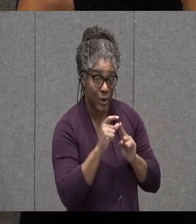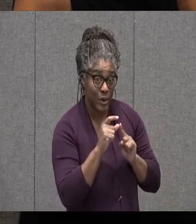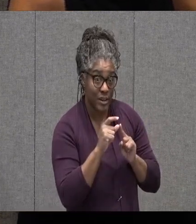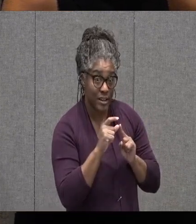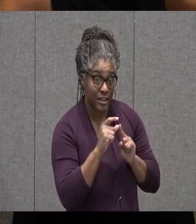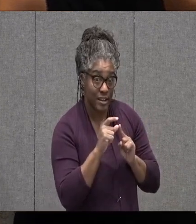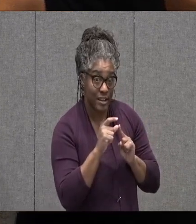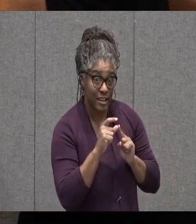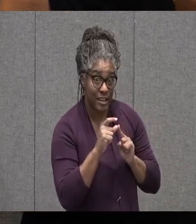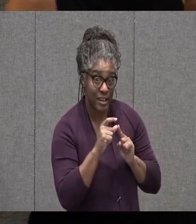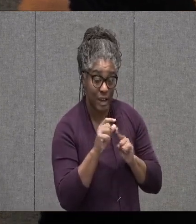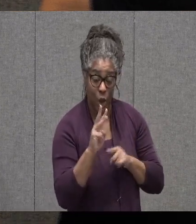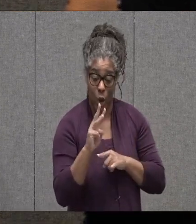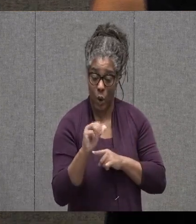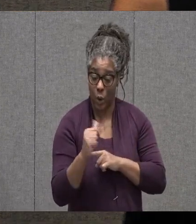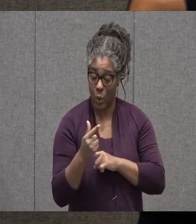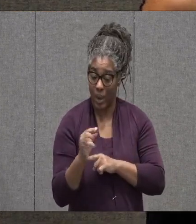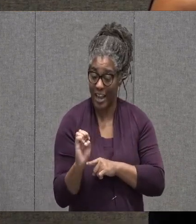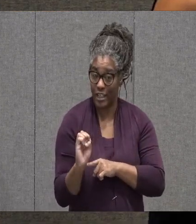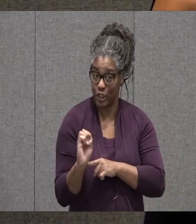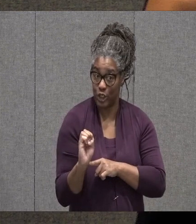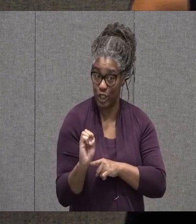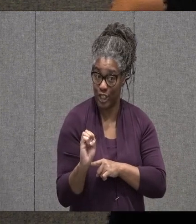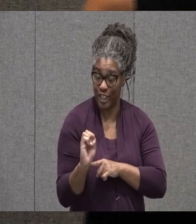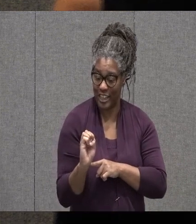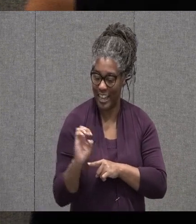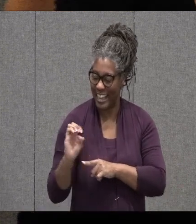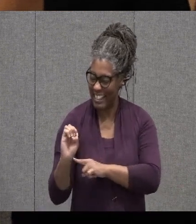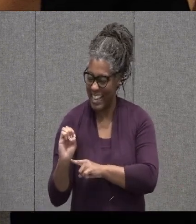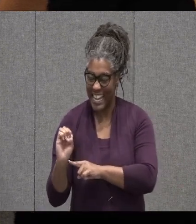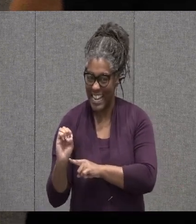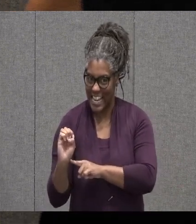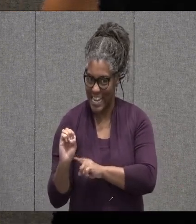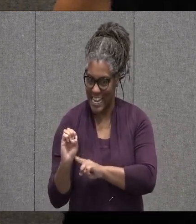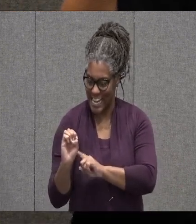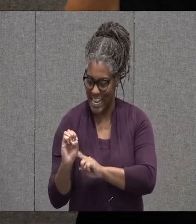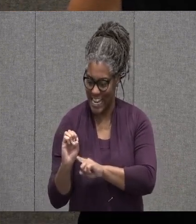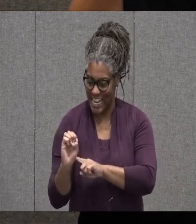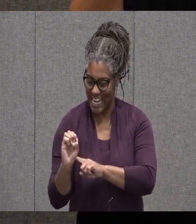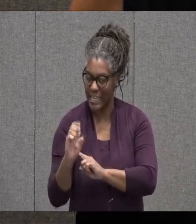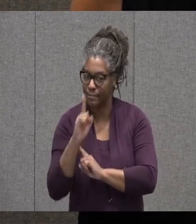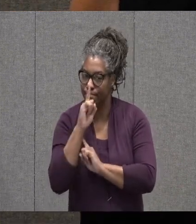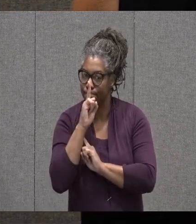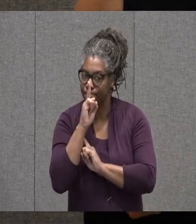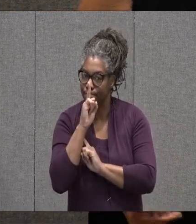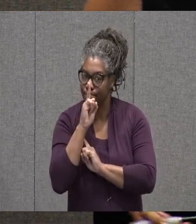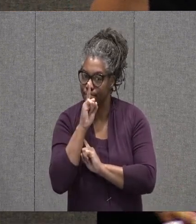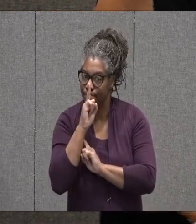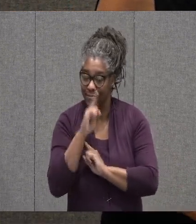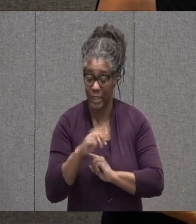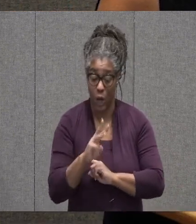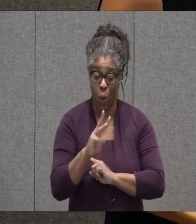Yeah, we've got this tricky silent e at the end that makes the a say its name. So, this is wage.